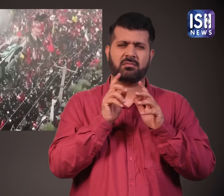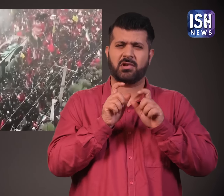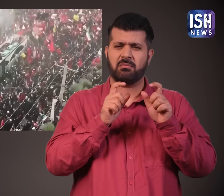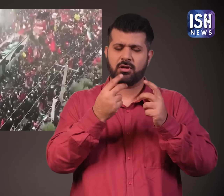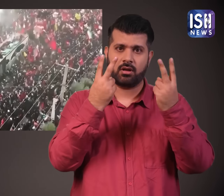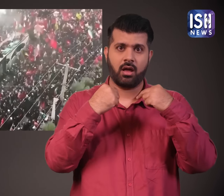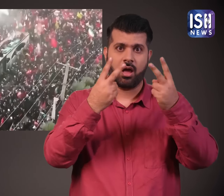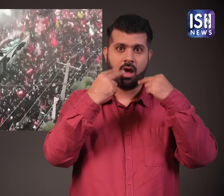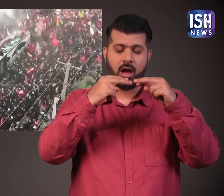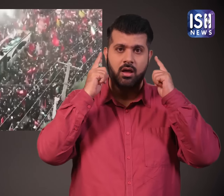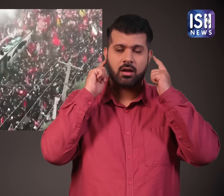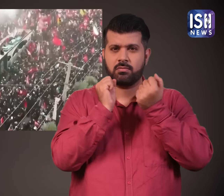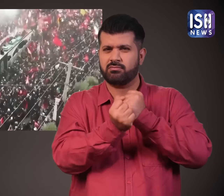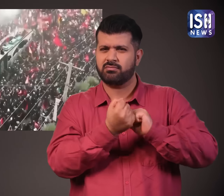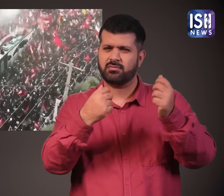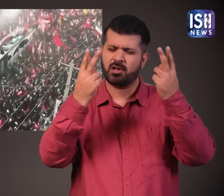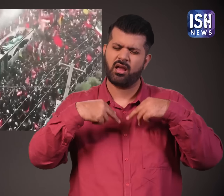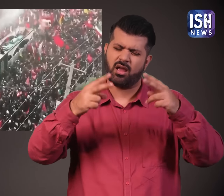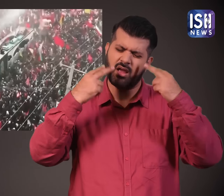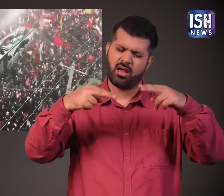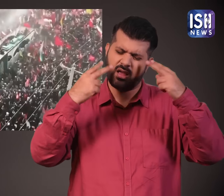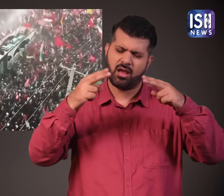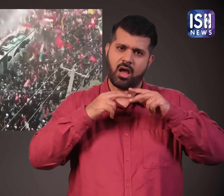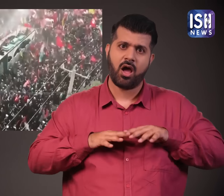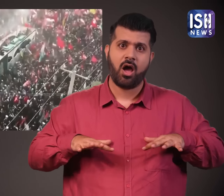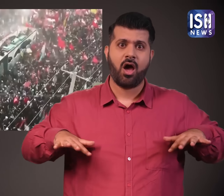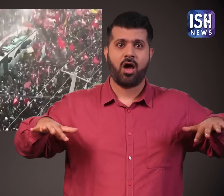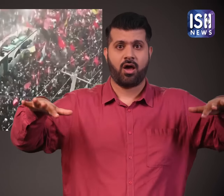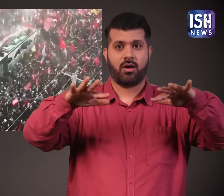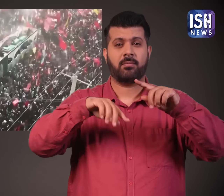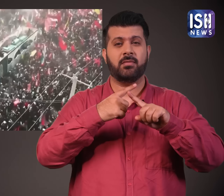Many people were crying loudly,